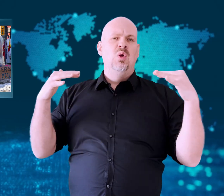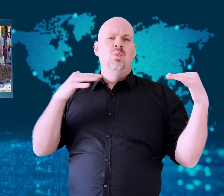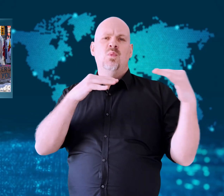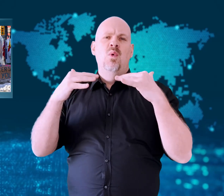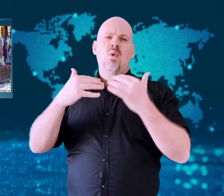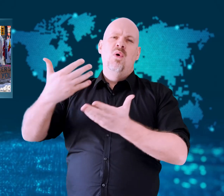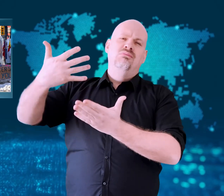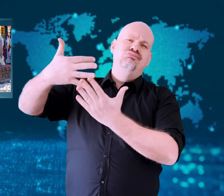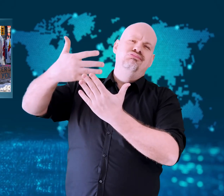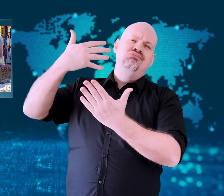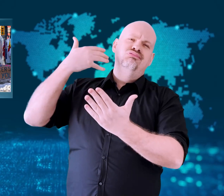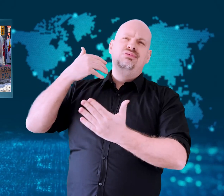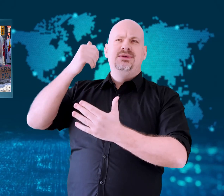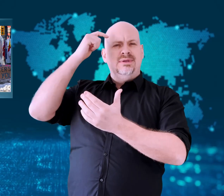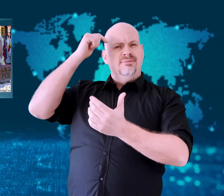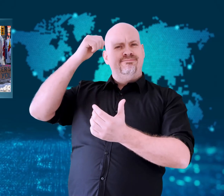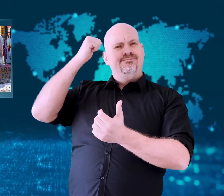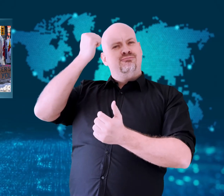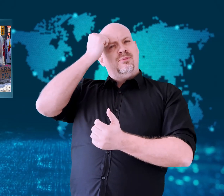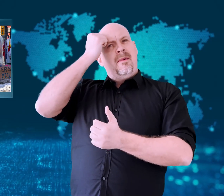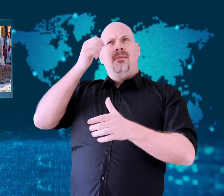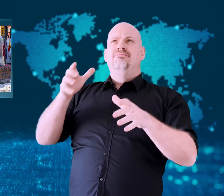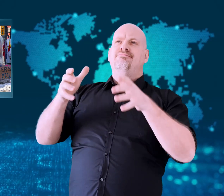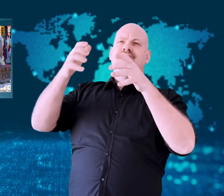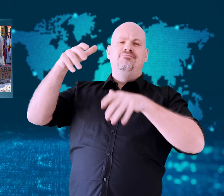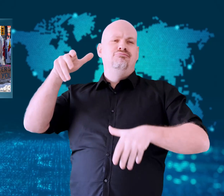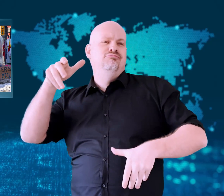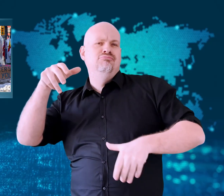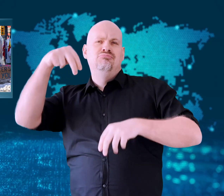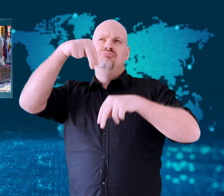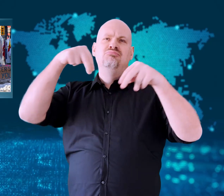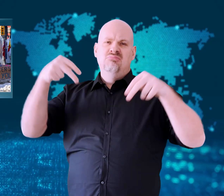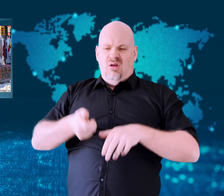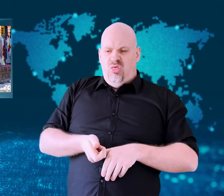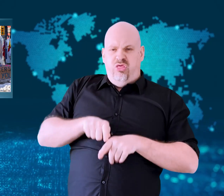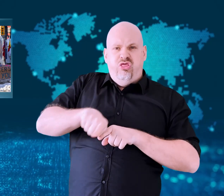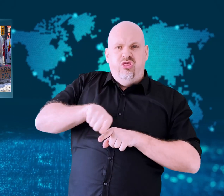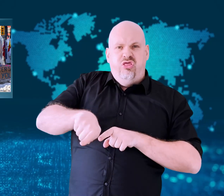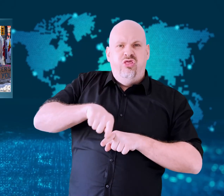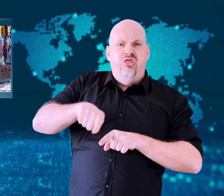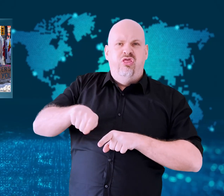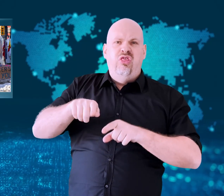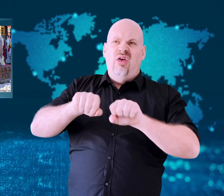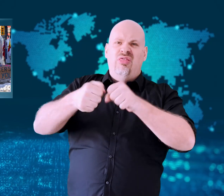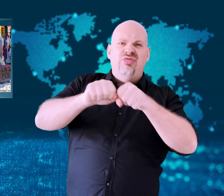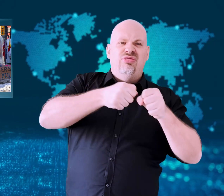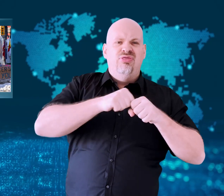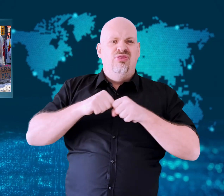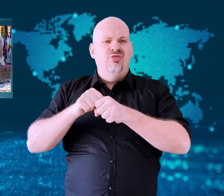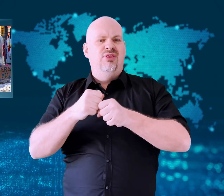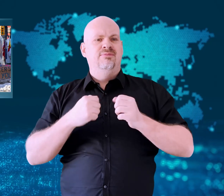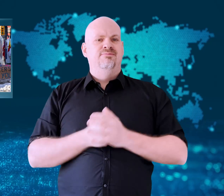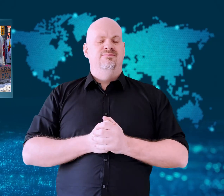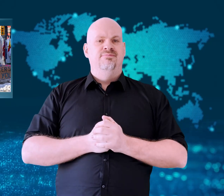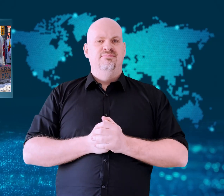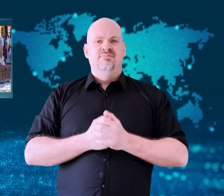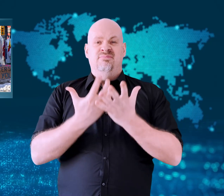Some urinated on the National War Memorial statues.